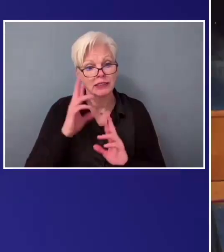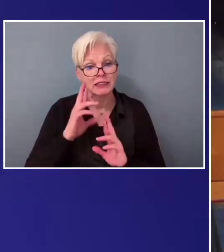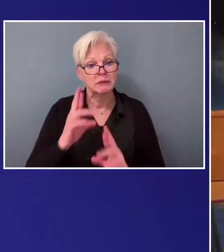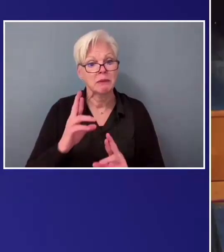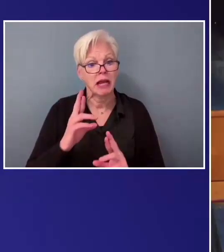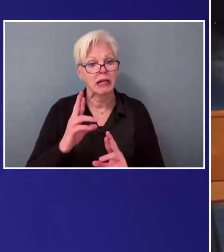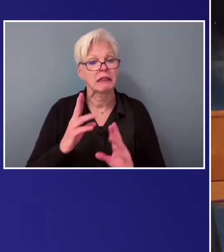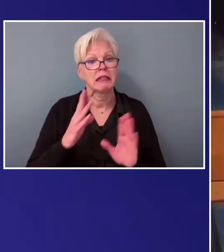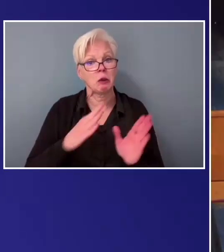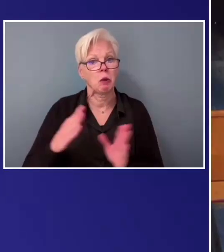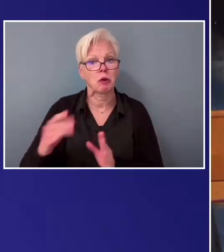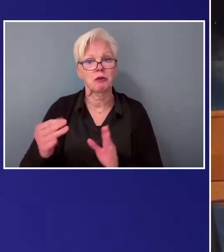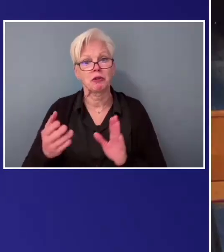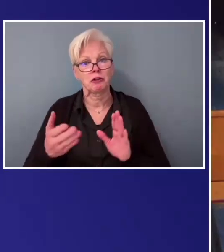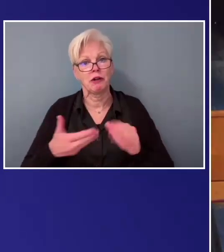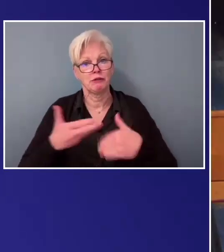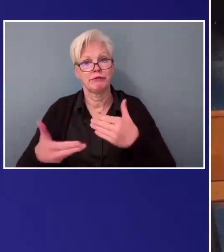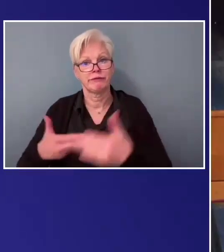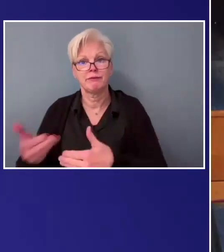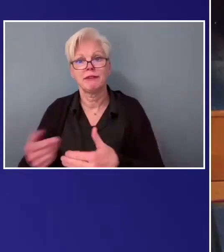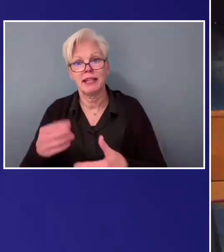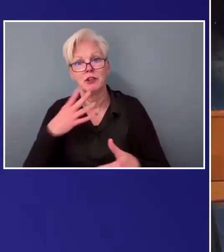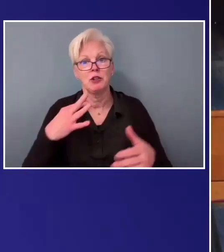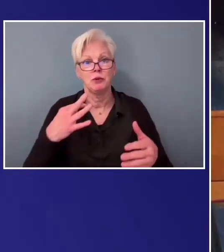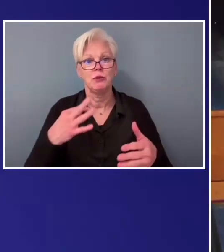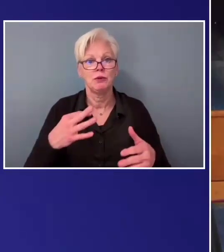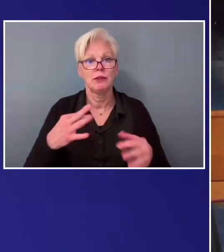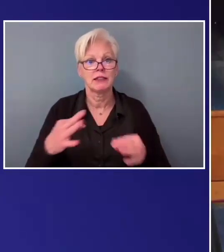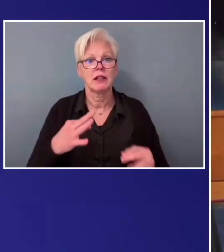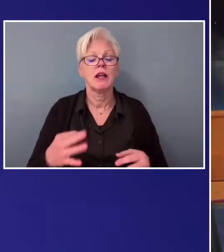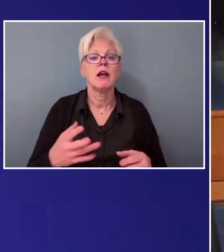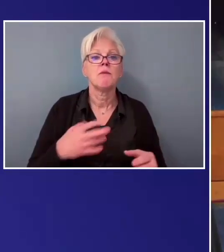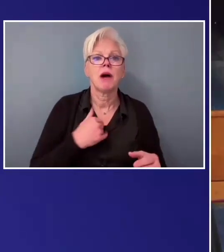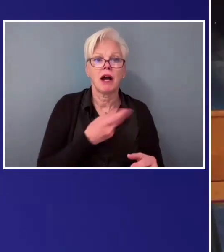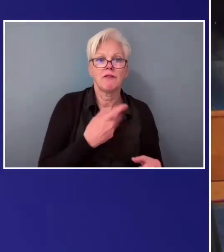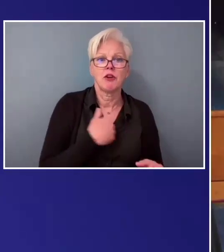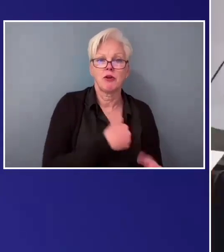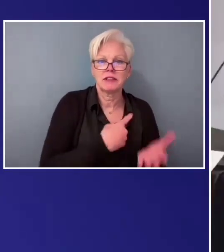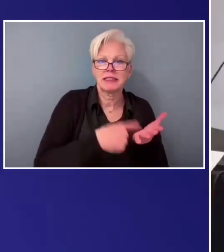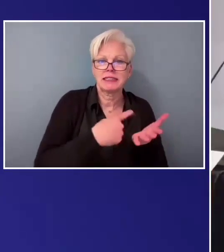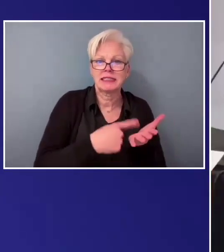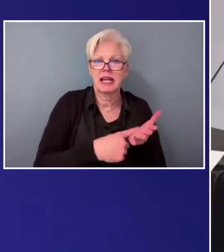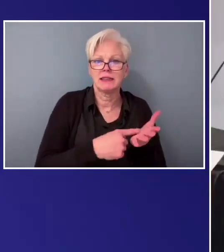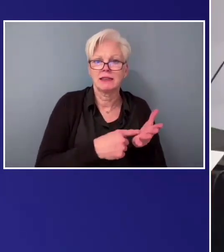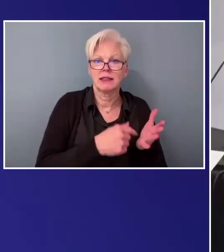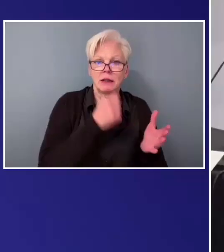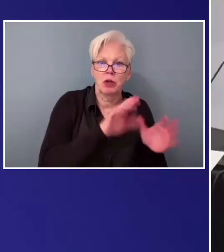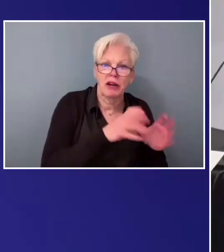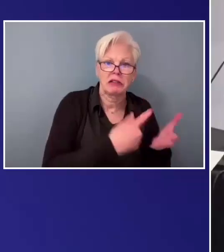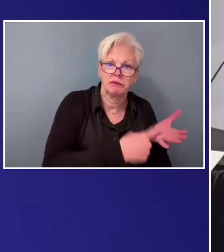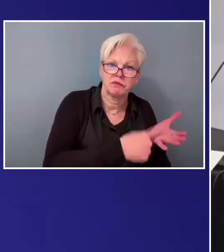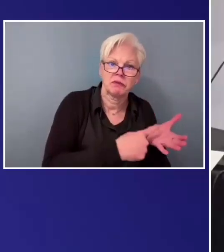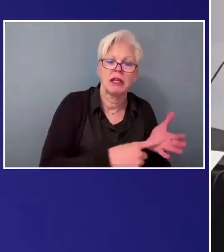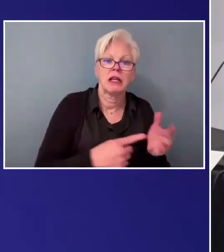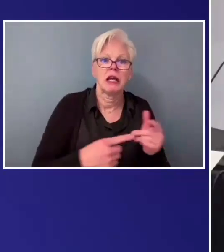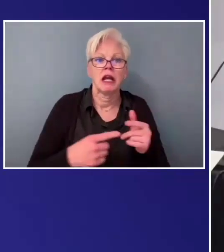I guess something that a couple of us had discussed offline is just a recognition on my part, at least, that where we draw the